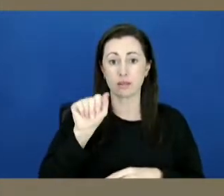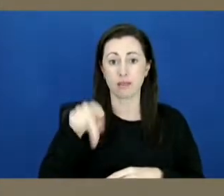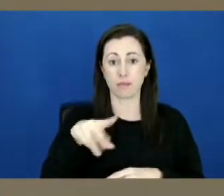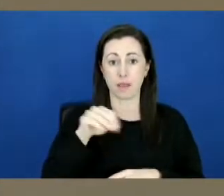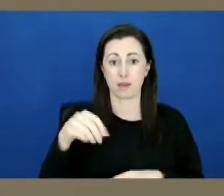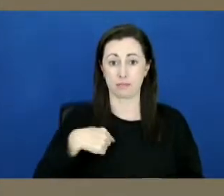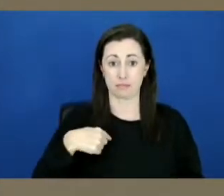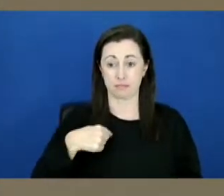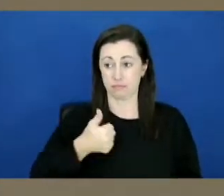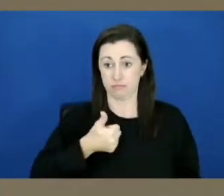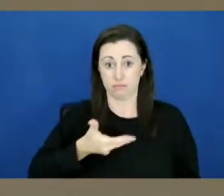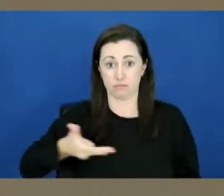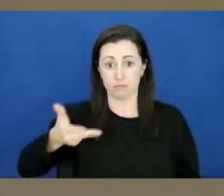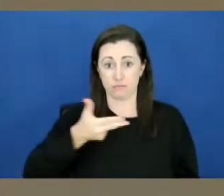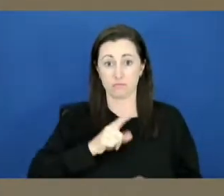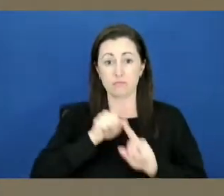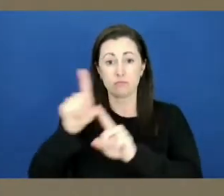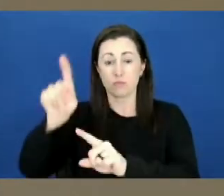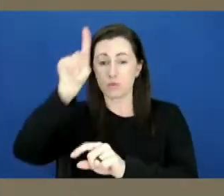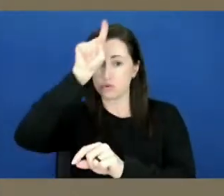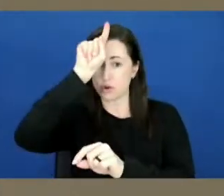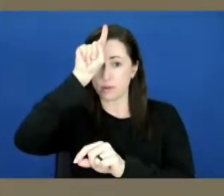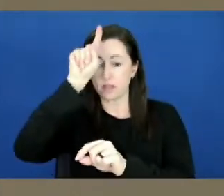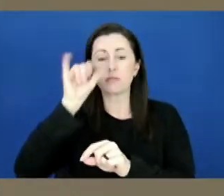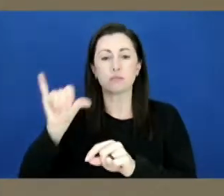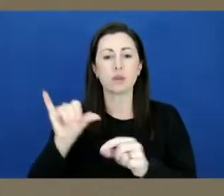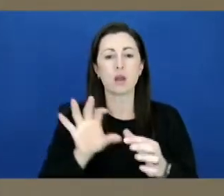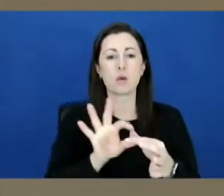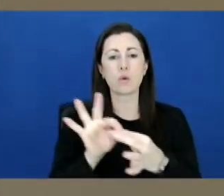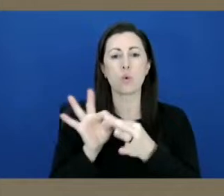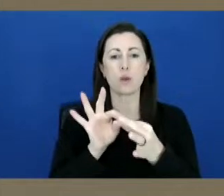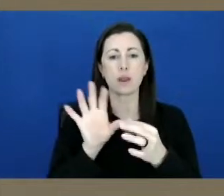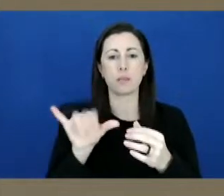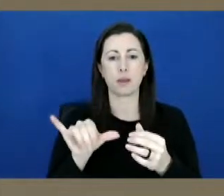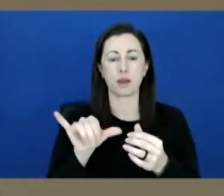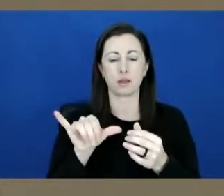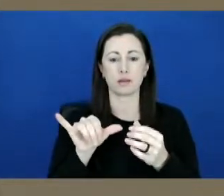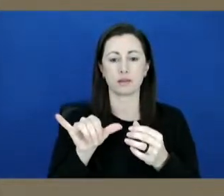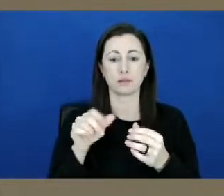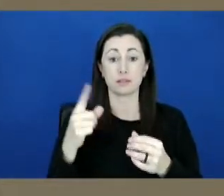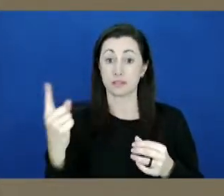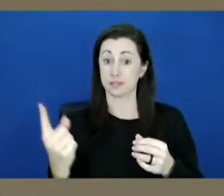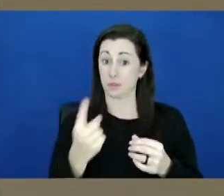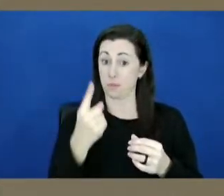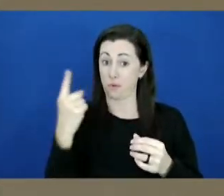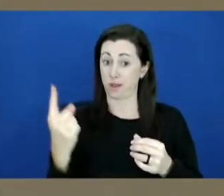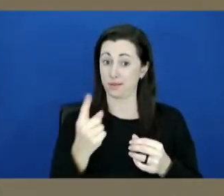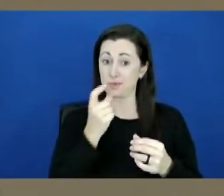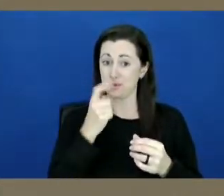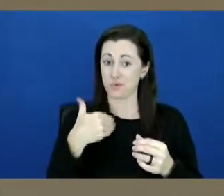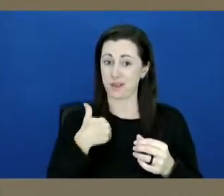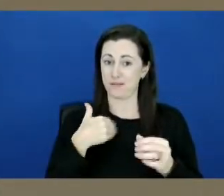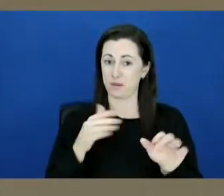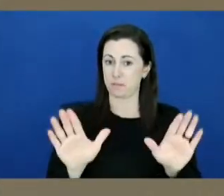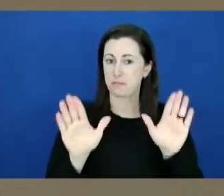AND COMMISSIONER DUNLAP AND